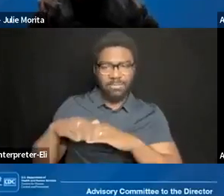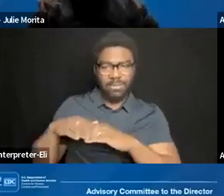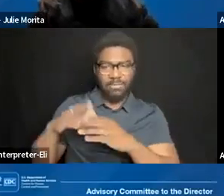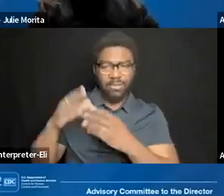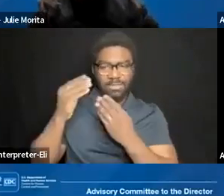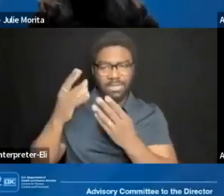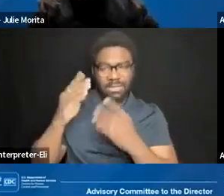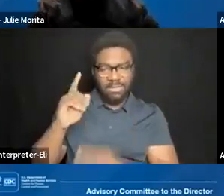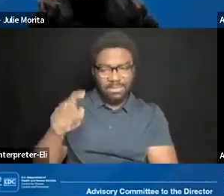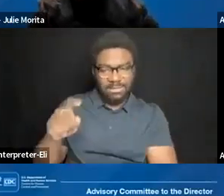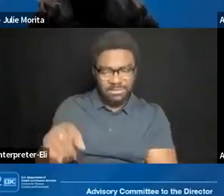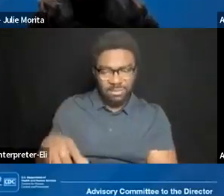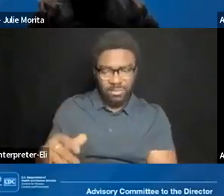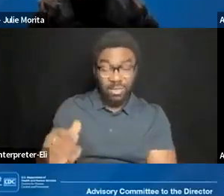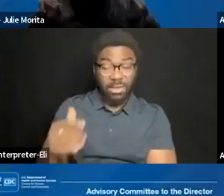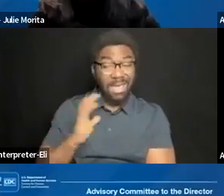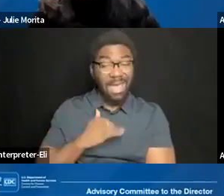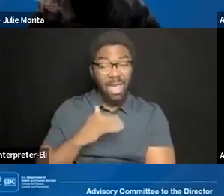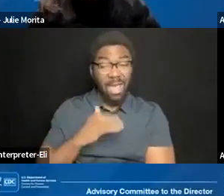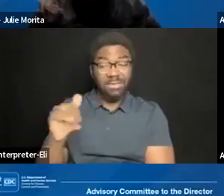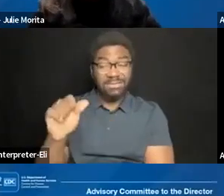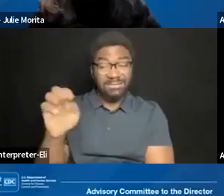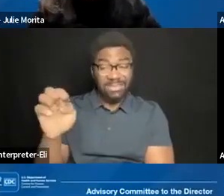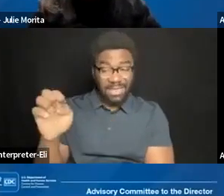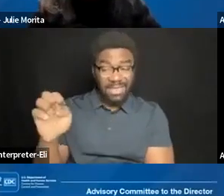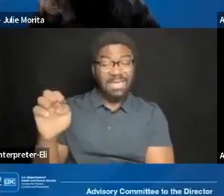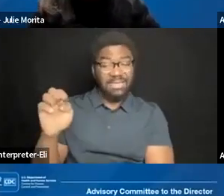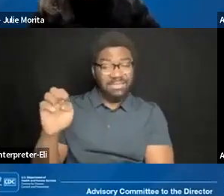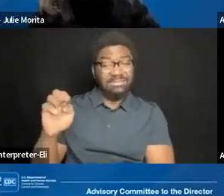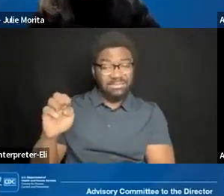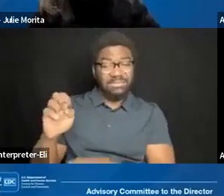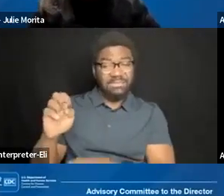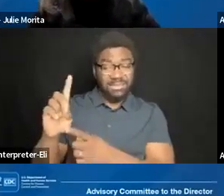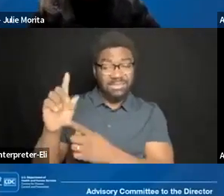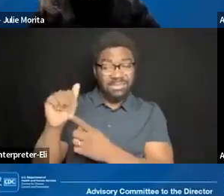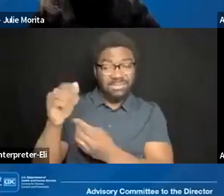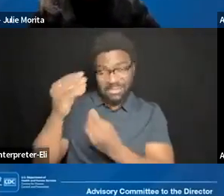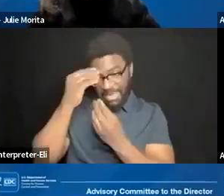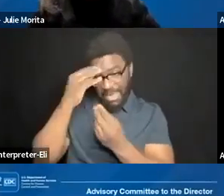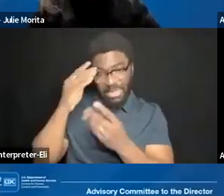there's been some great work in that space and in partnership with some of our public health partners in the work